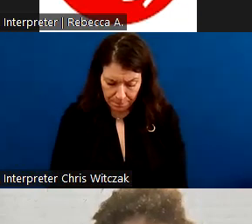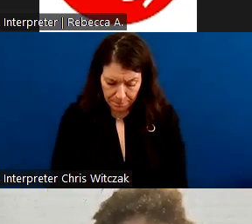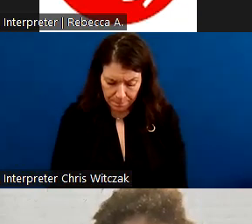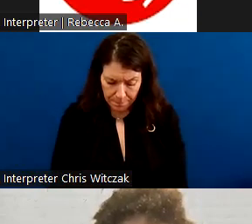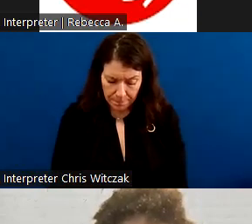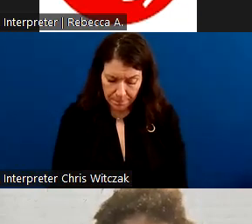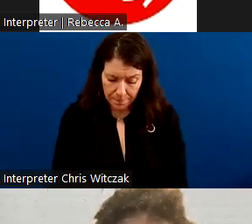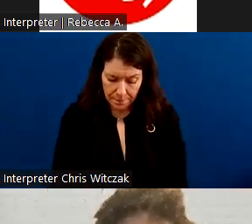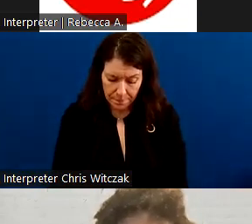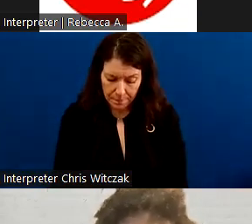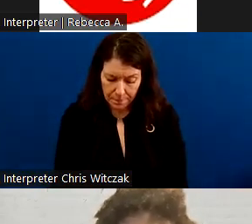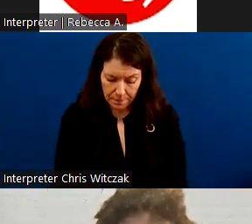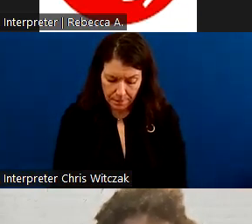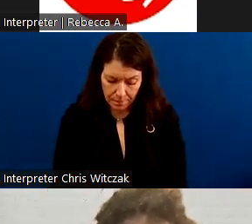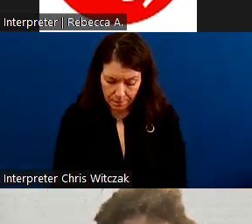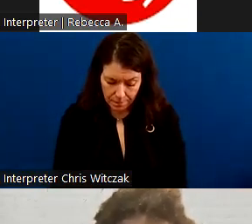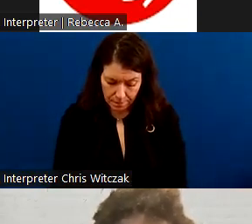like